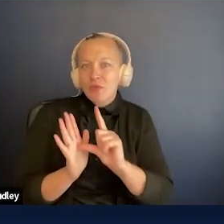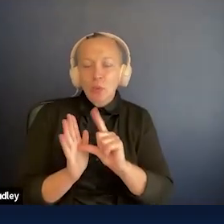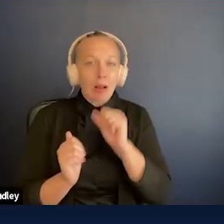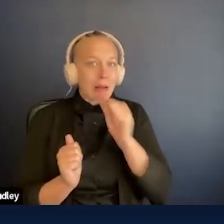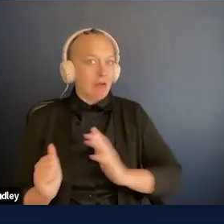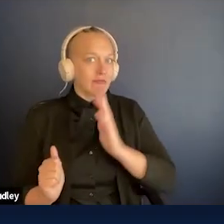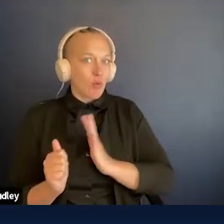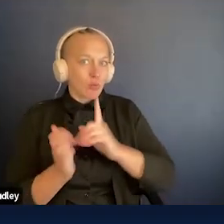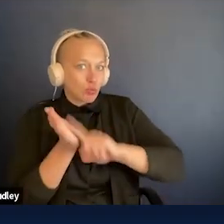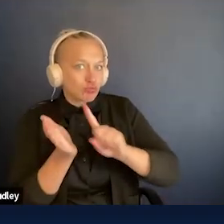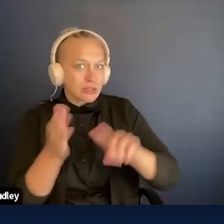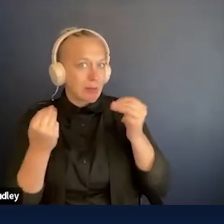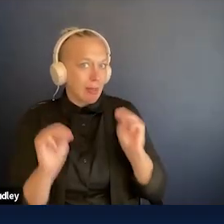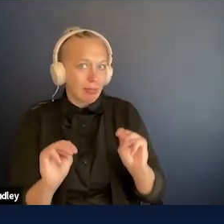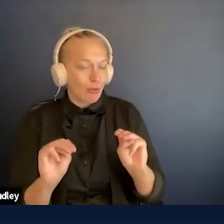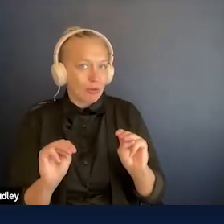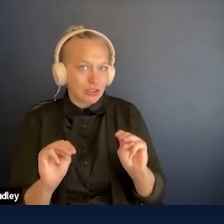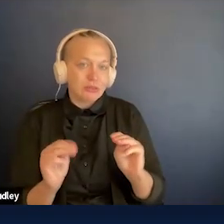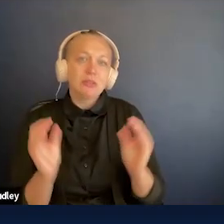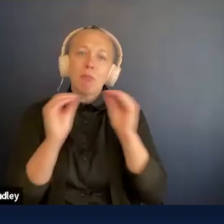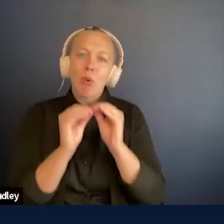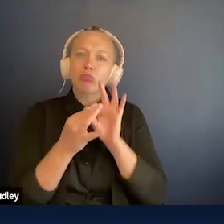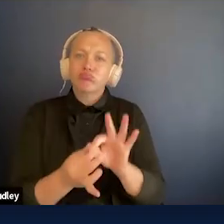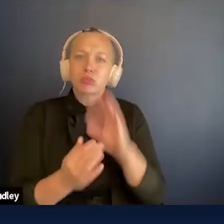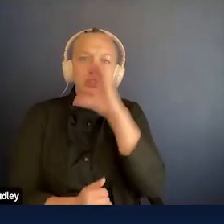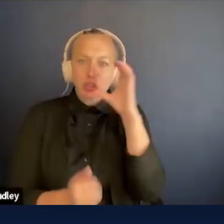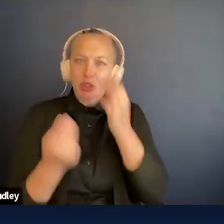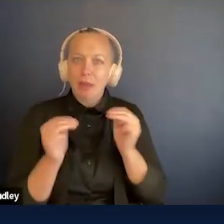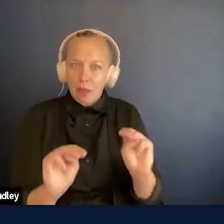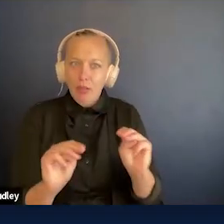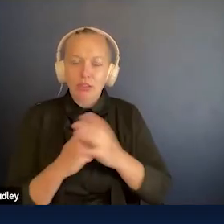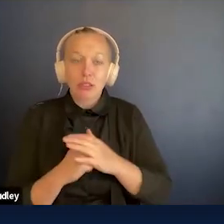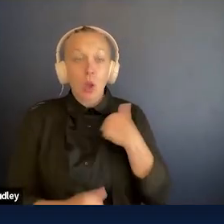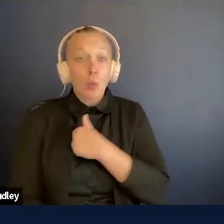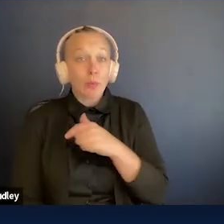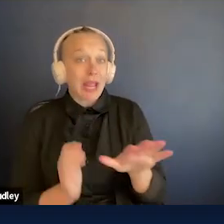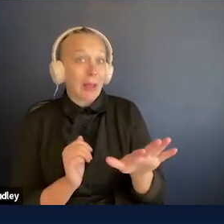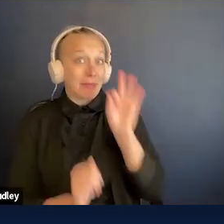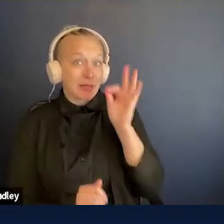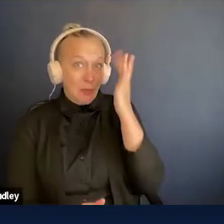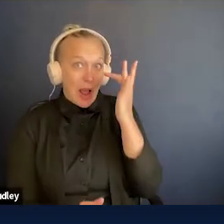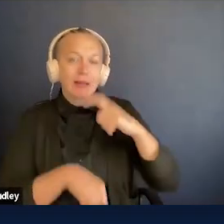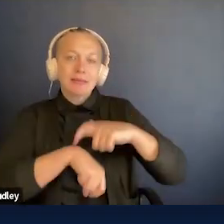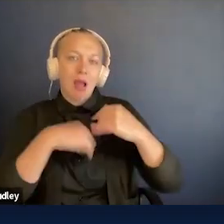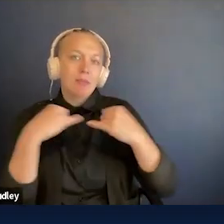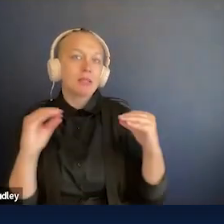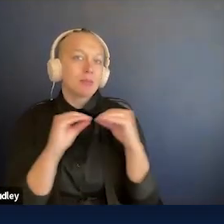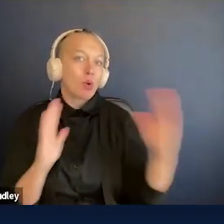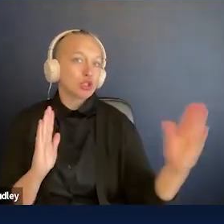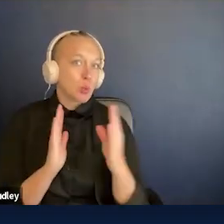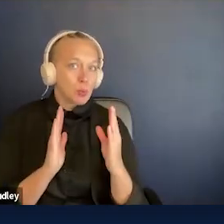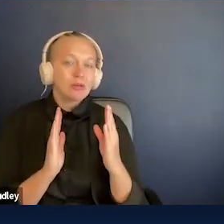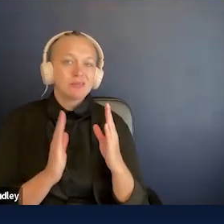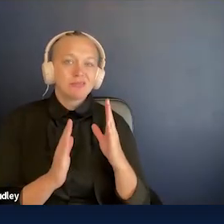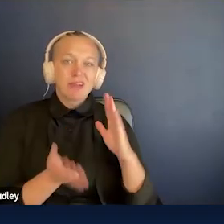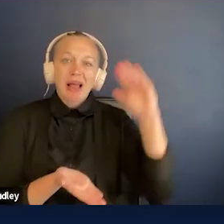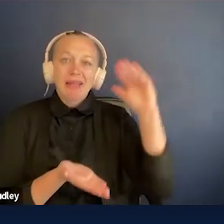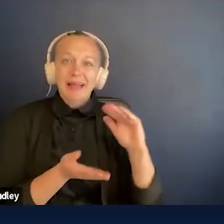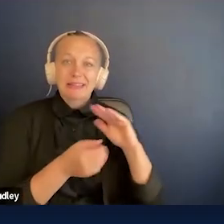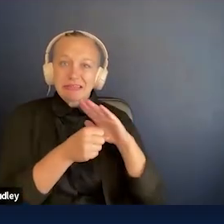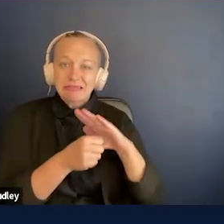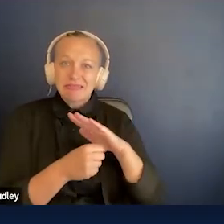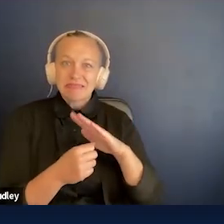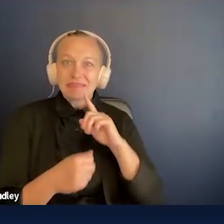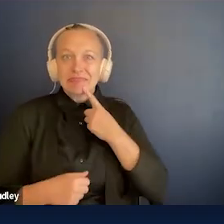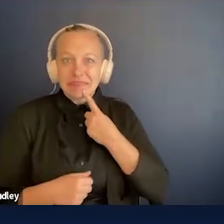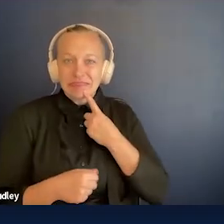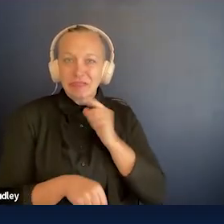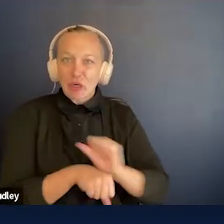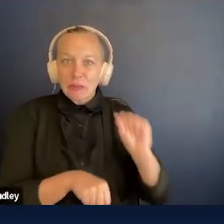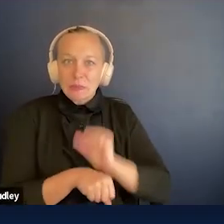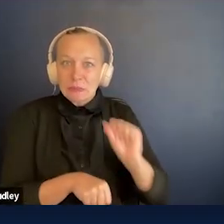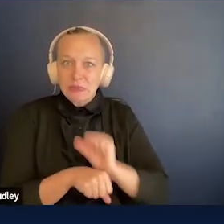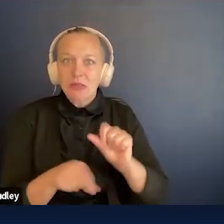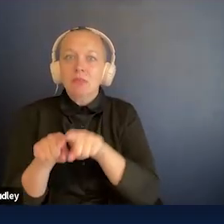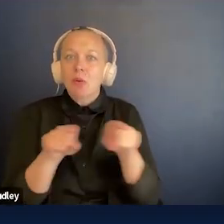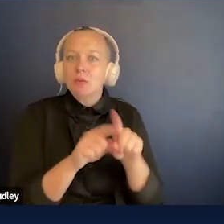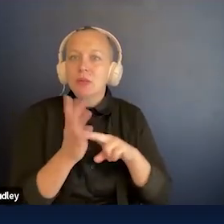mythology, um, search mythology, and why we chose it is because the timeline is shorter, and it is less… labor-intensive, and it's usually in China to guide projects or interventions, and I hope we.